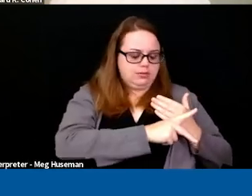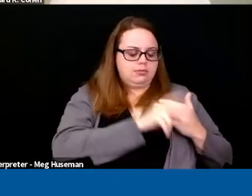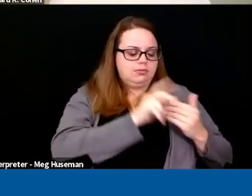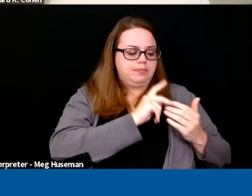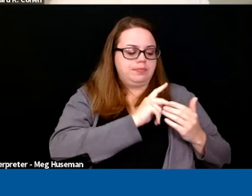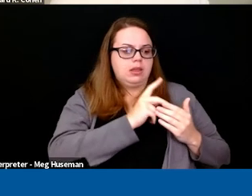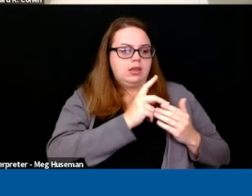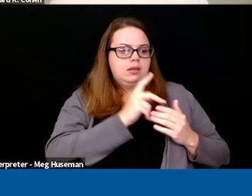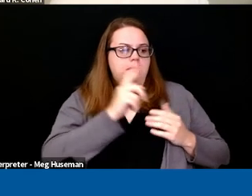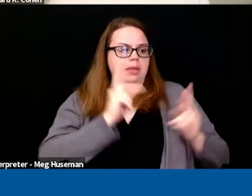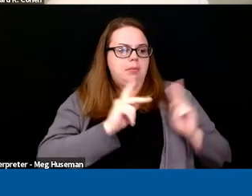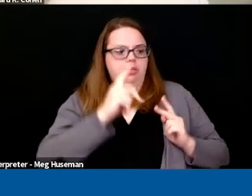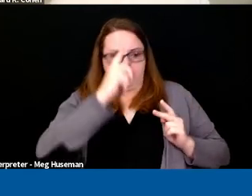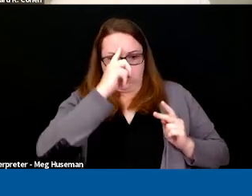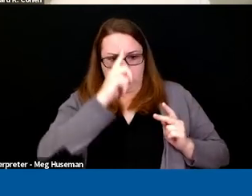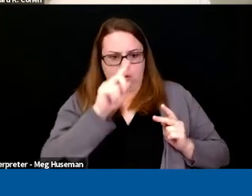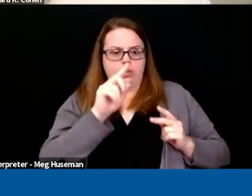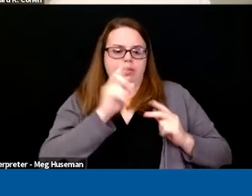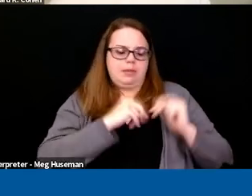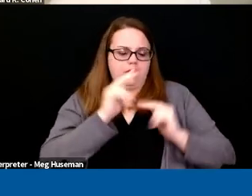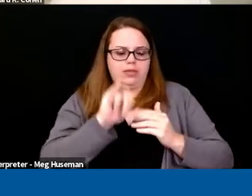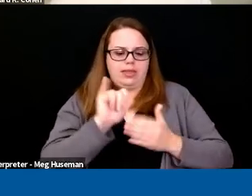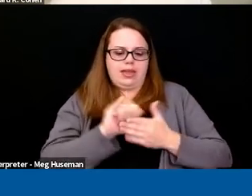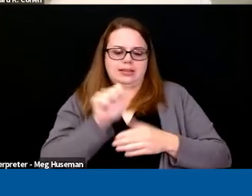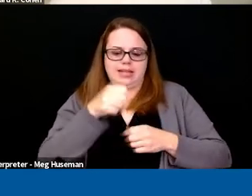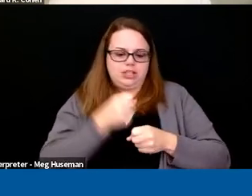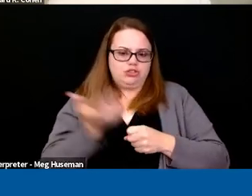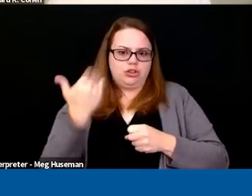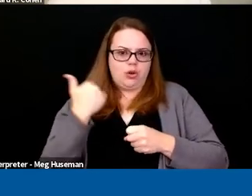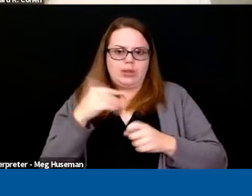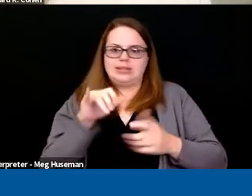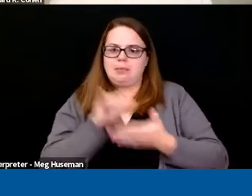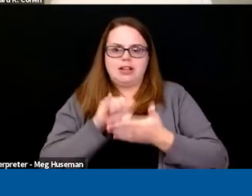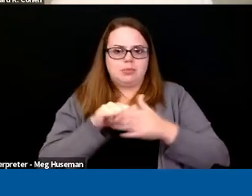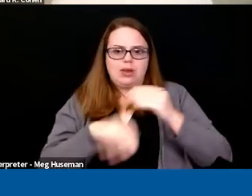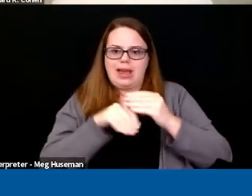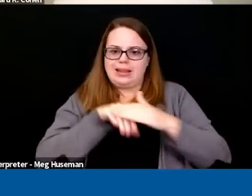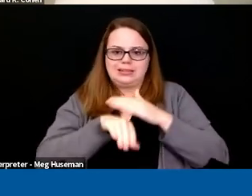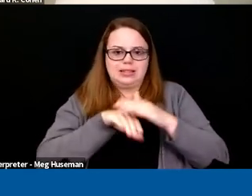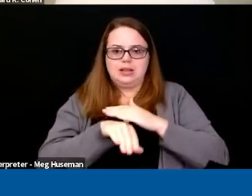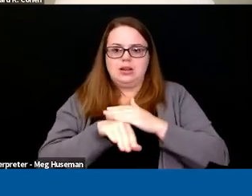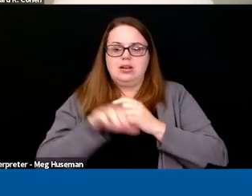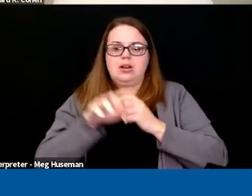that make it absolutely impossible to add accessibility. Or add accessibility without trying to rip out everything that was done before.